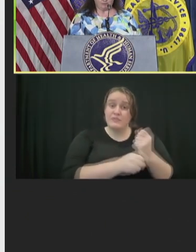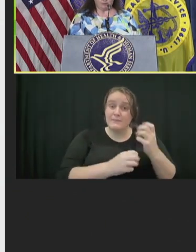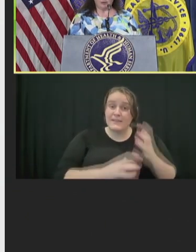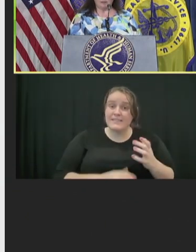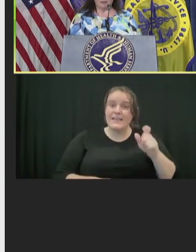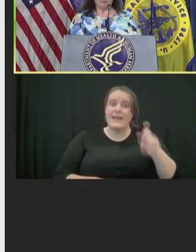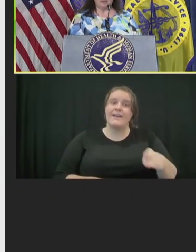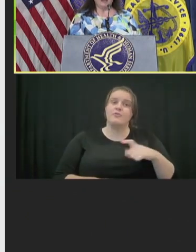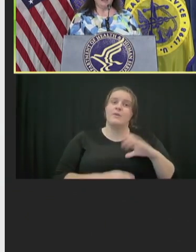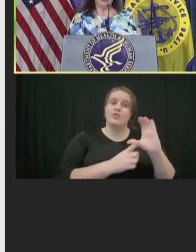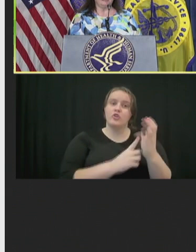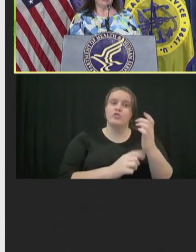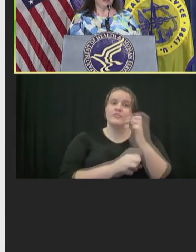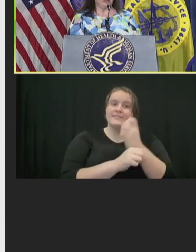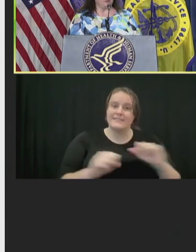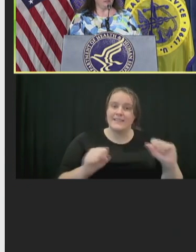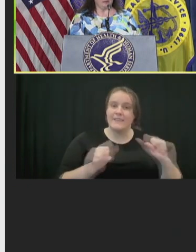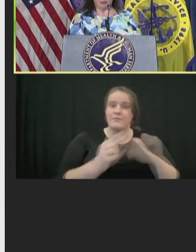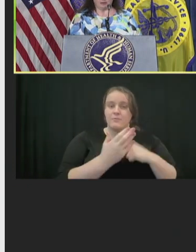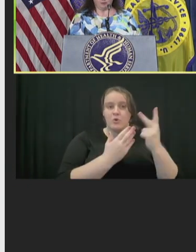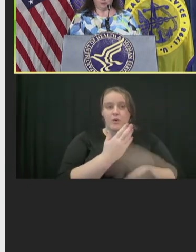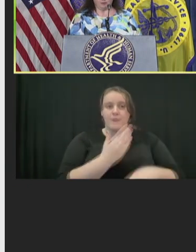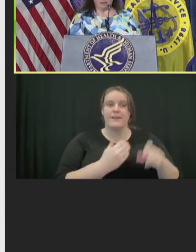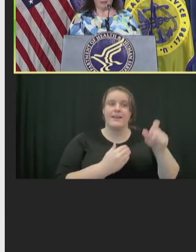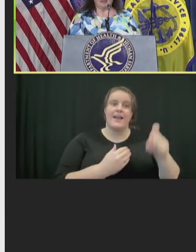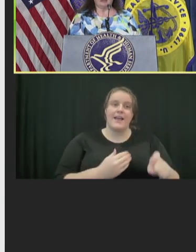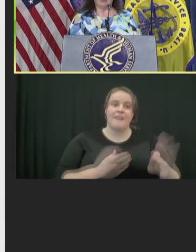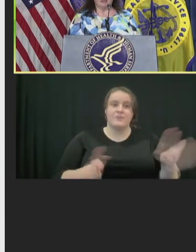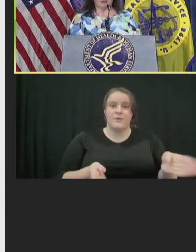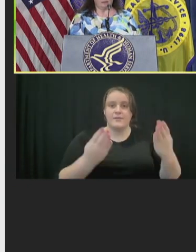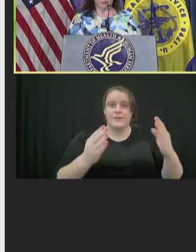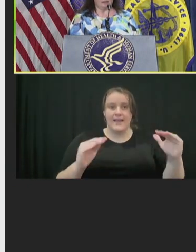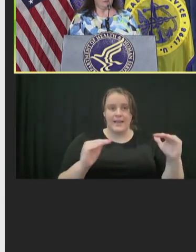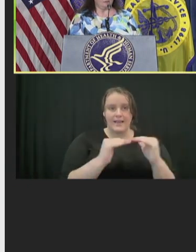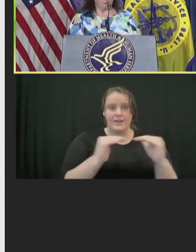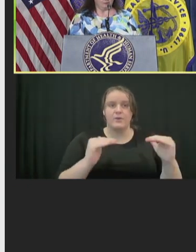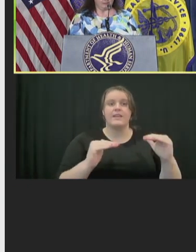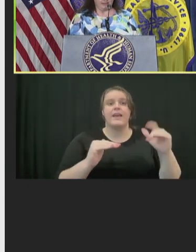programming. It has to be equity-promoting, and it has to be evidence-informed.